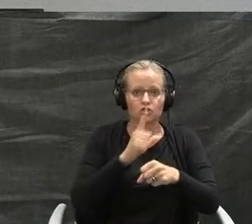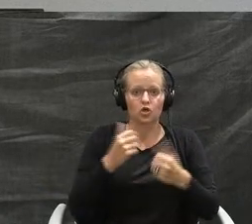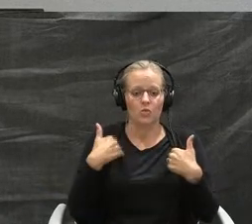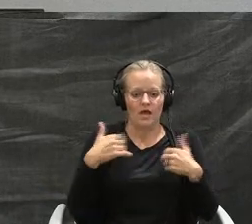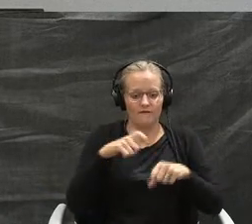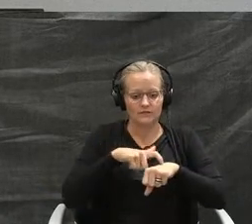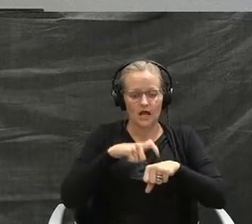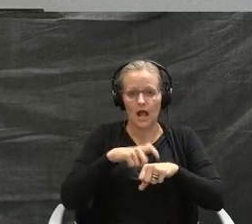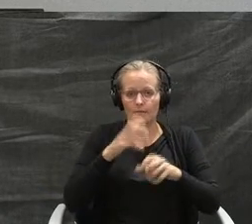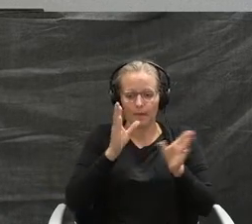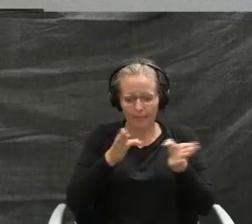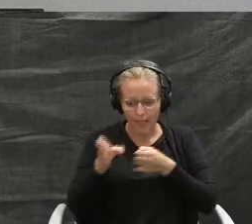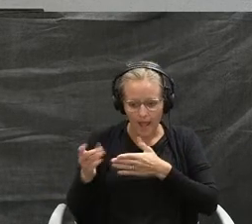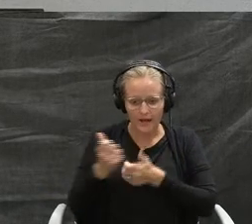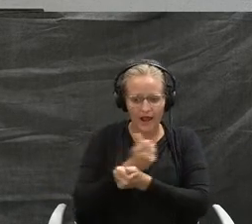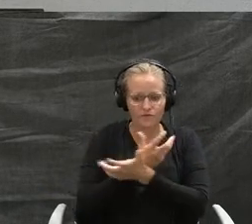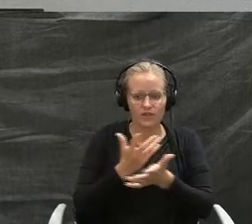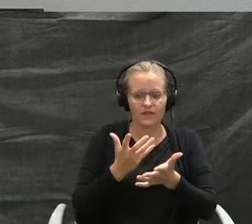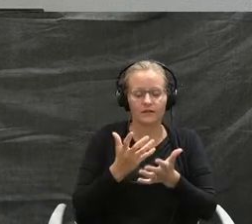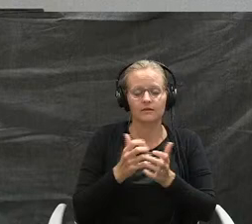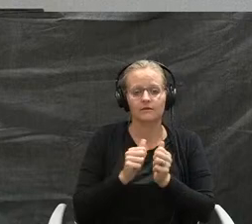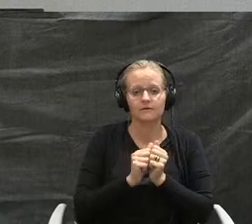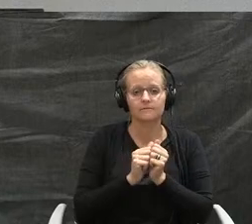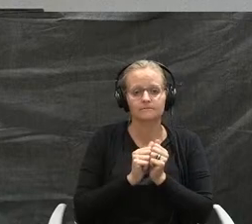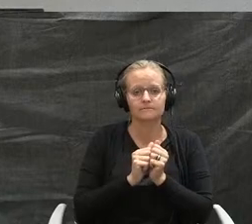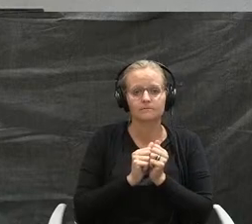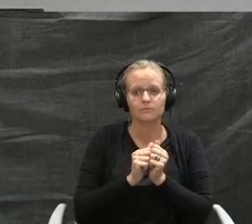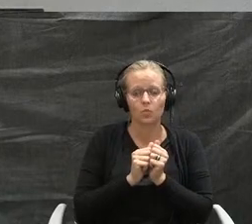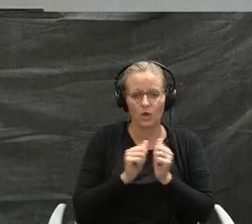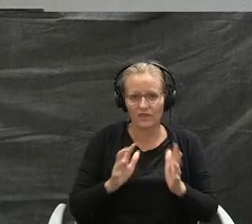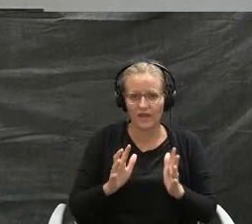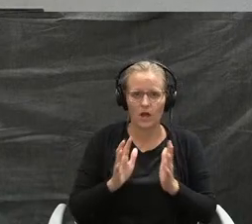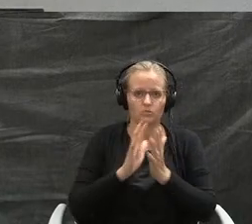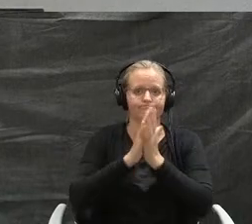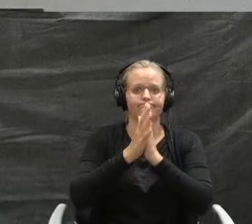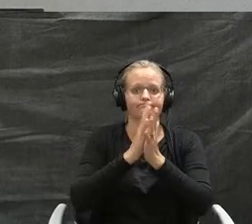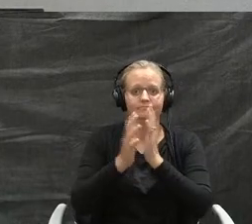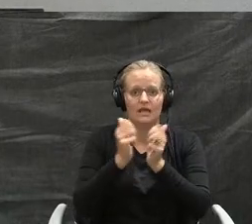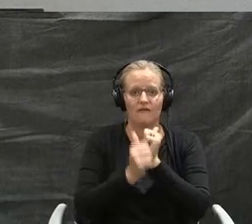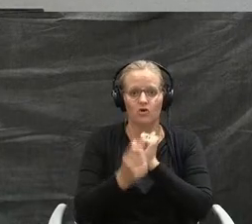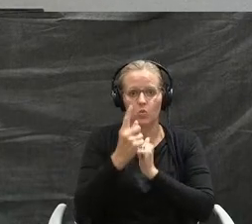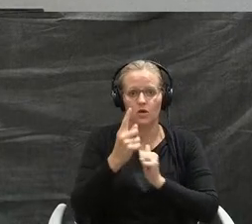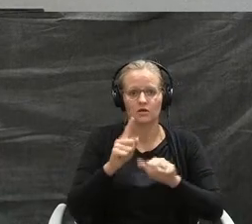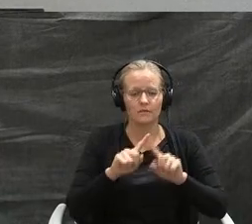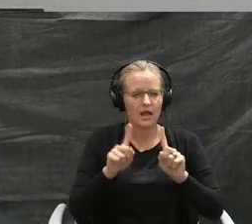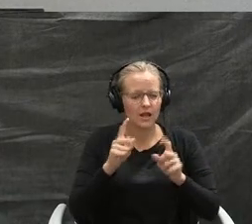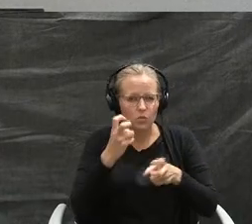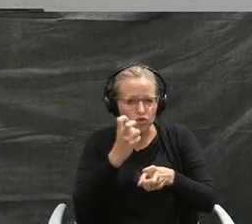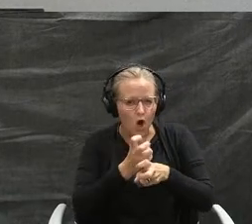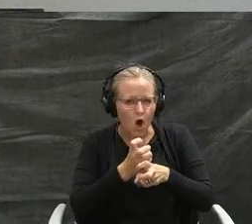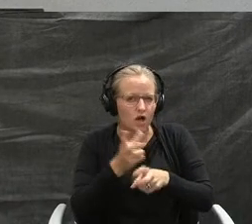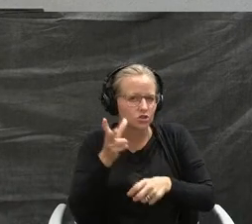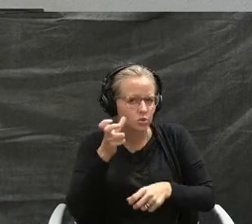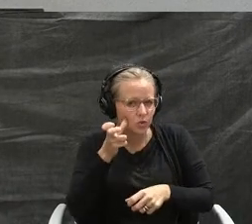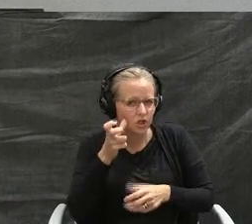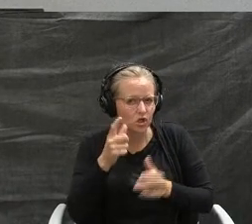Up So I was really hard to hear you on the first part of your question. Tell me a couple of things.